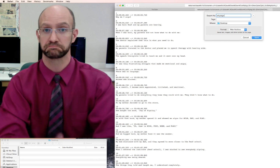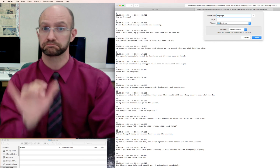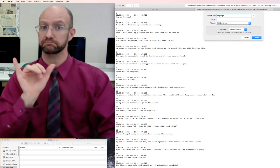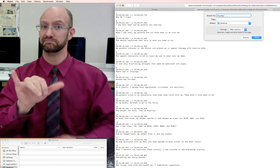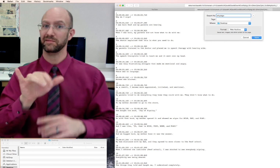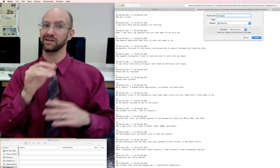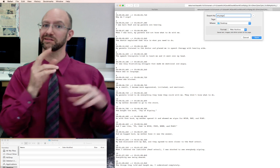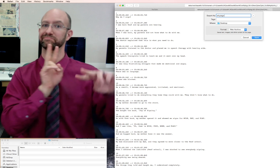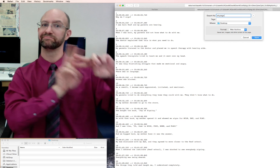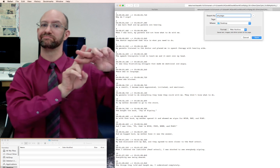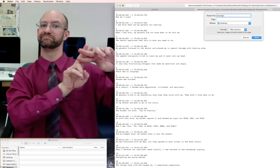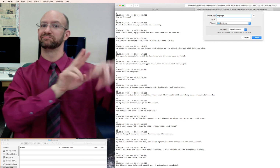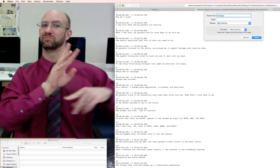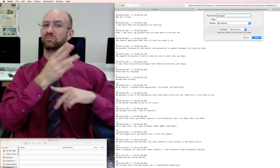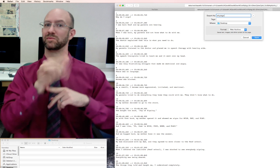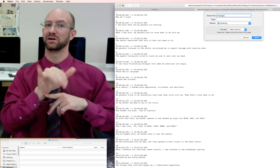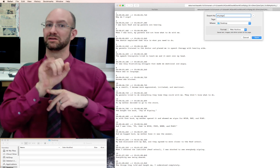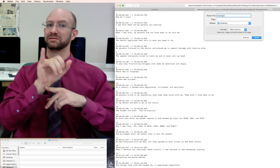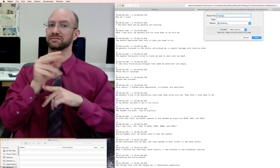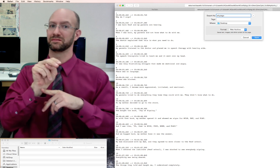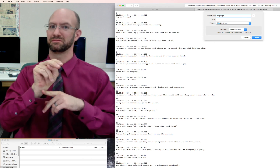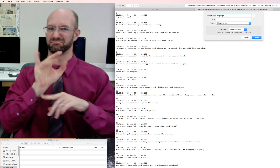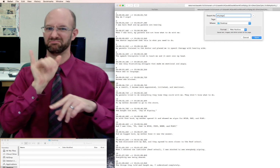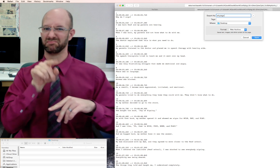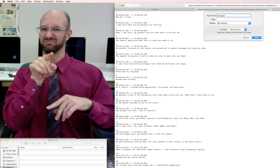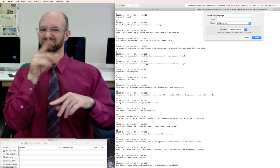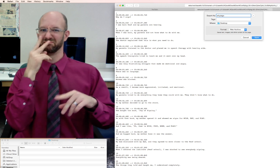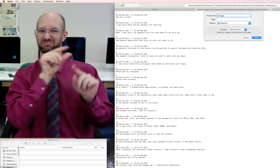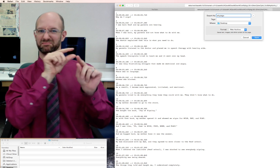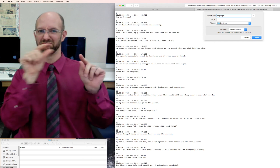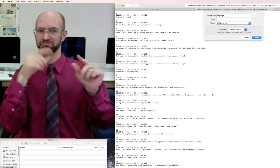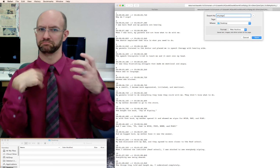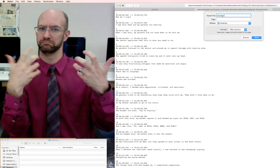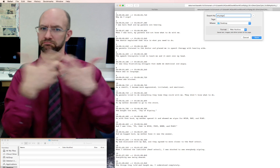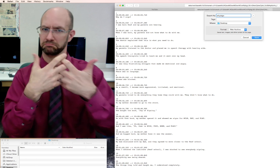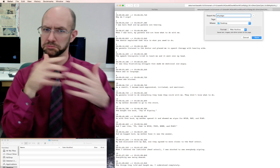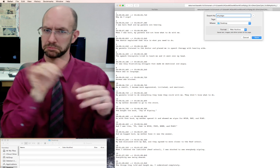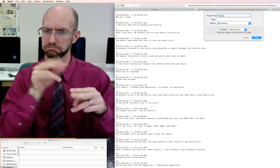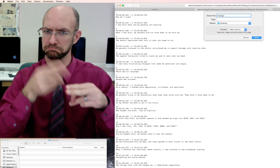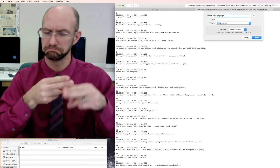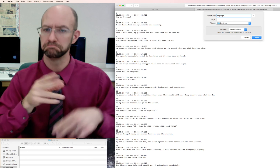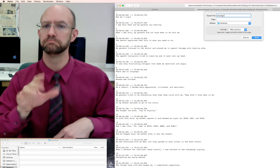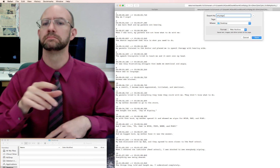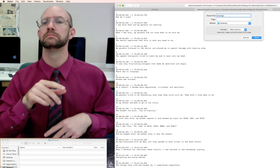Because that video is #whyIsign as you can see, I am going to match that name.